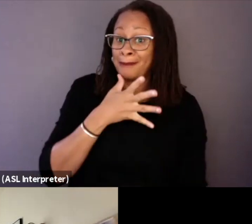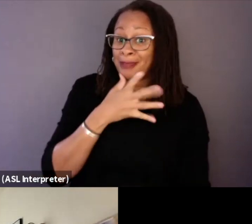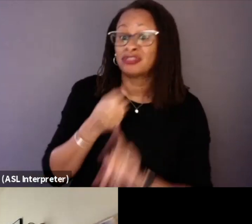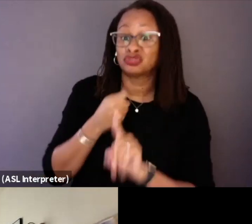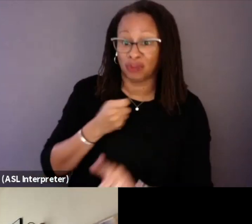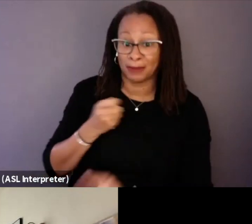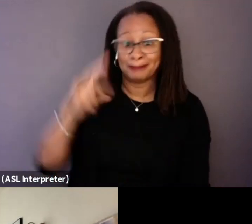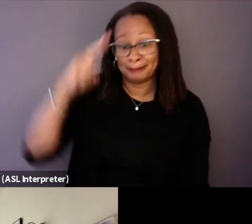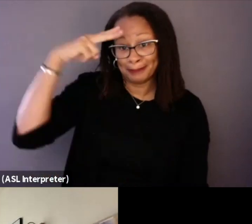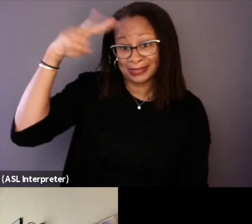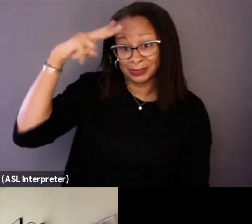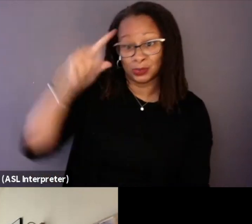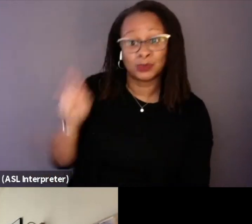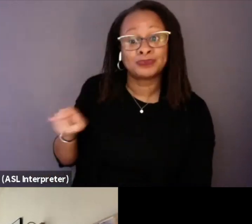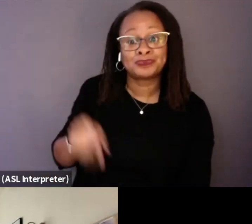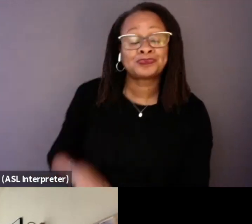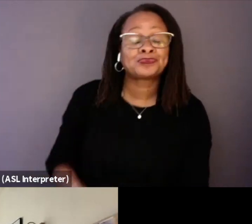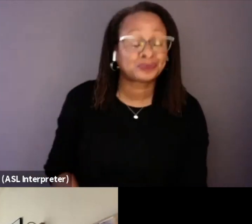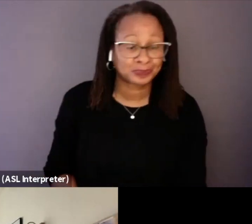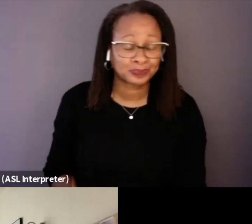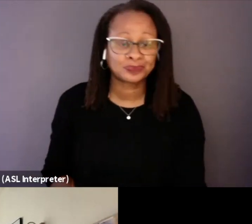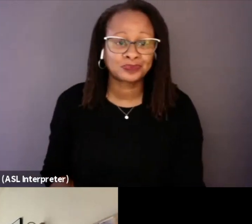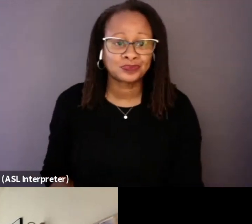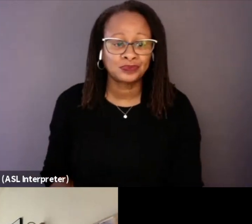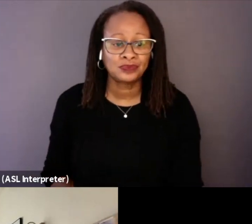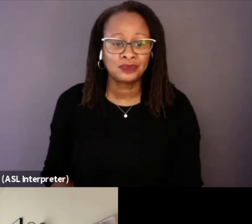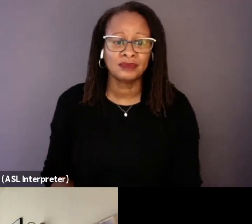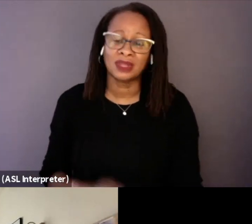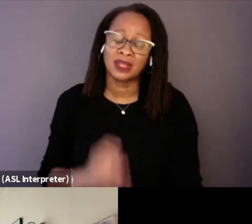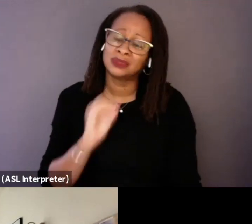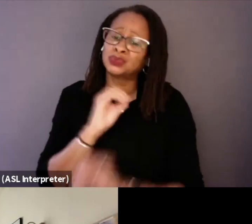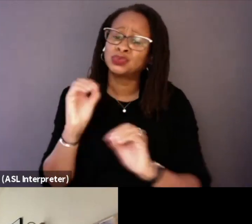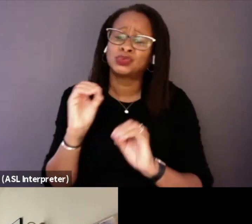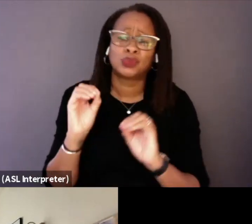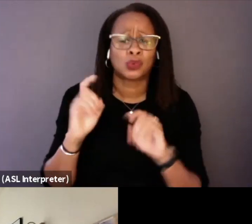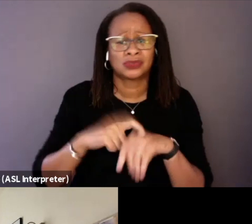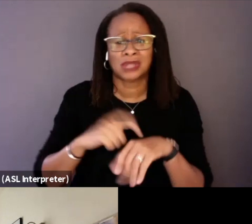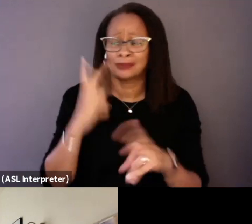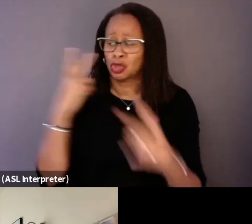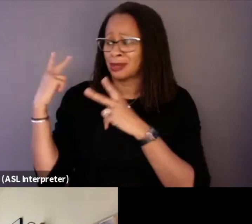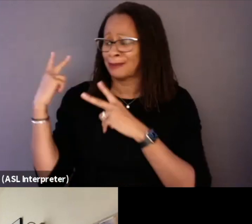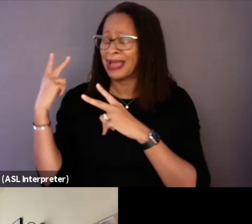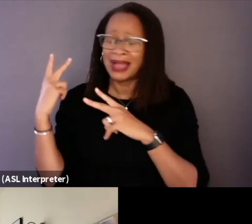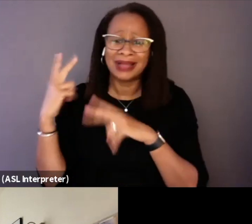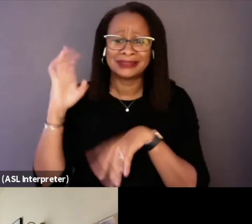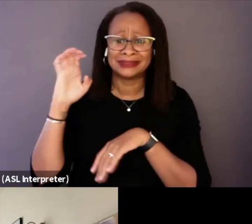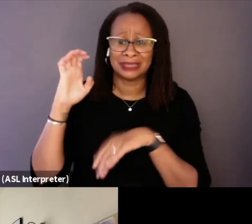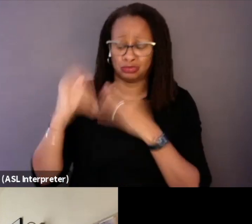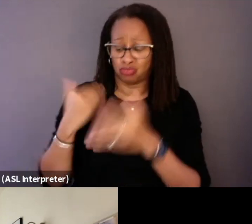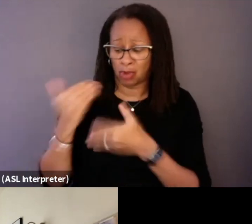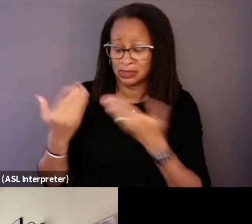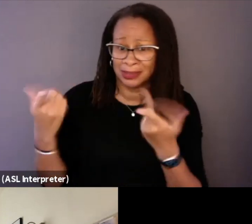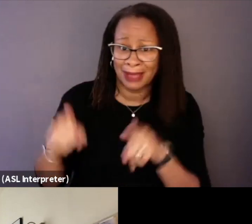So there's no time to be looking back and to kind of process this together.